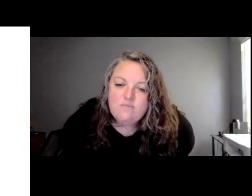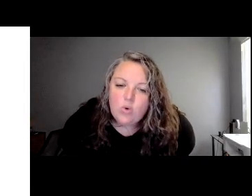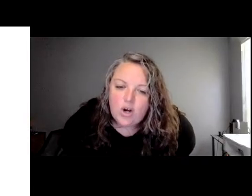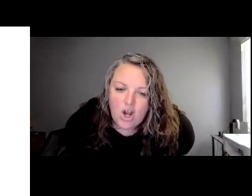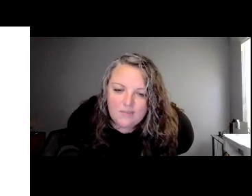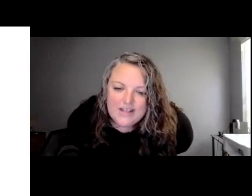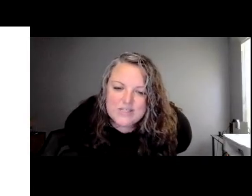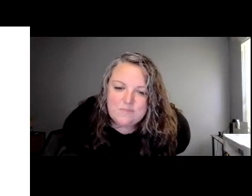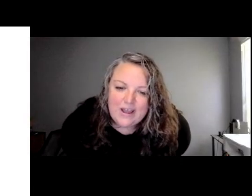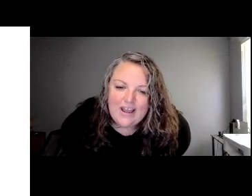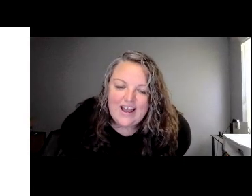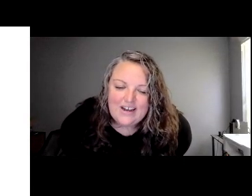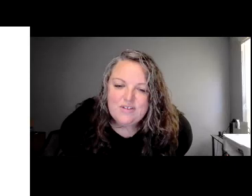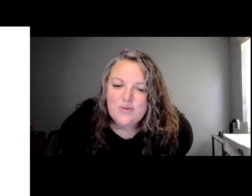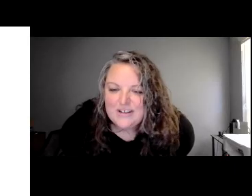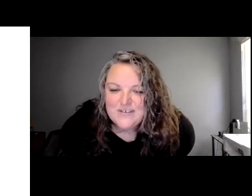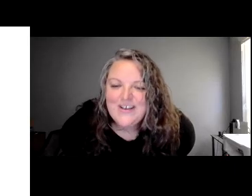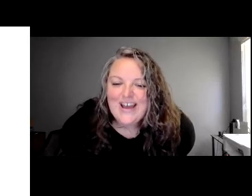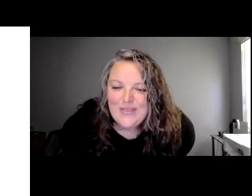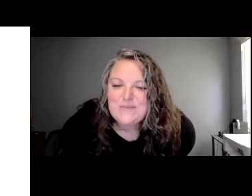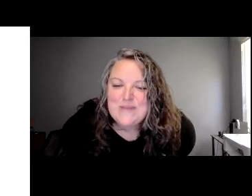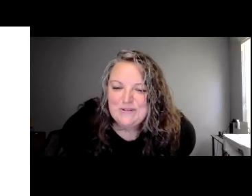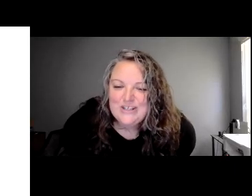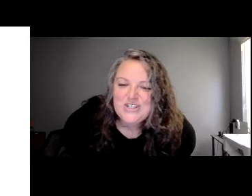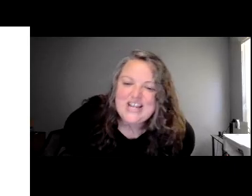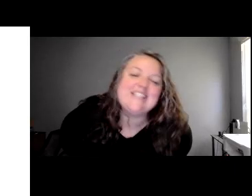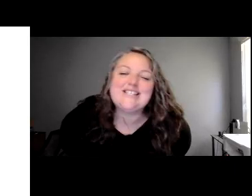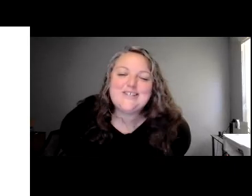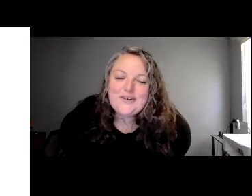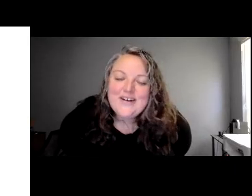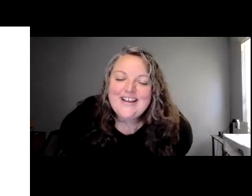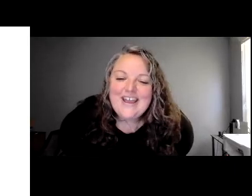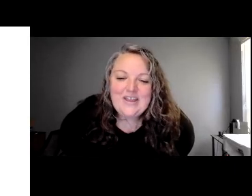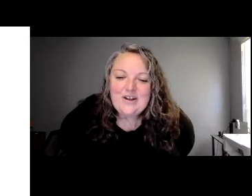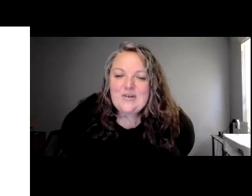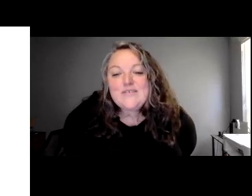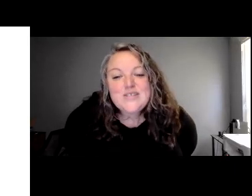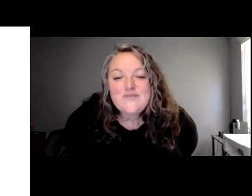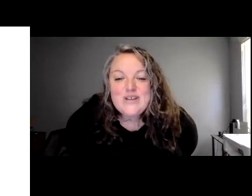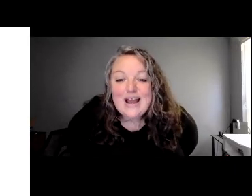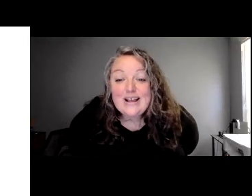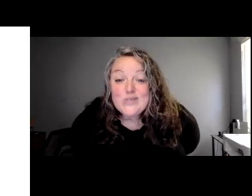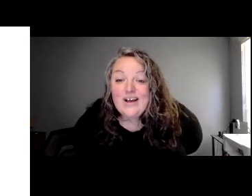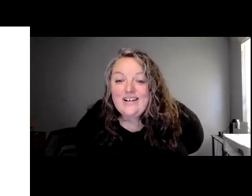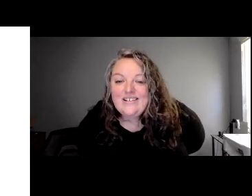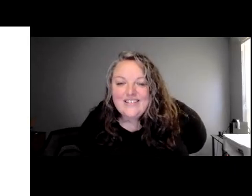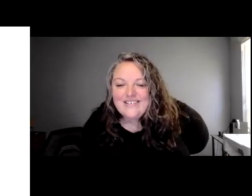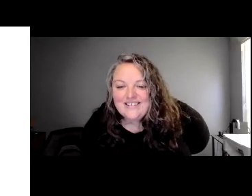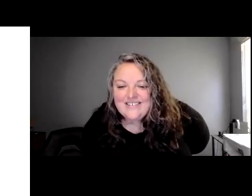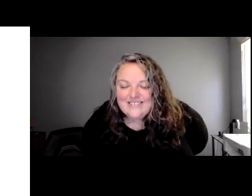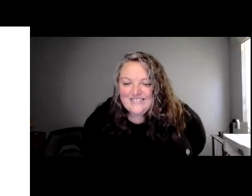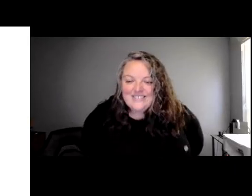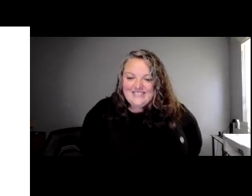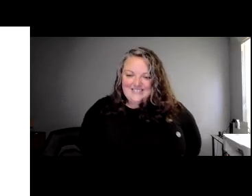definitely have more comments, but I definitely want to give other people a chance to, you know, give some feedback as well. [Patricia Martin] Okay.